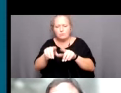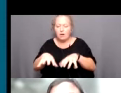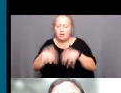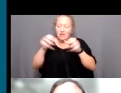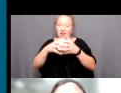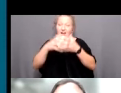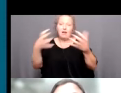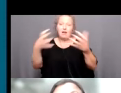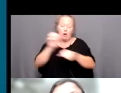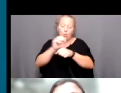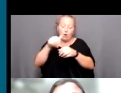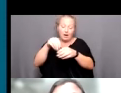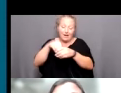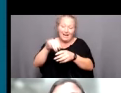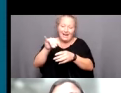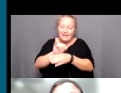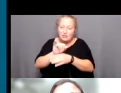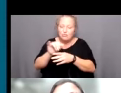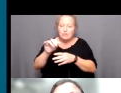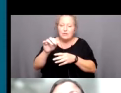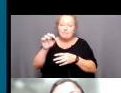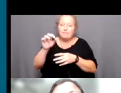to educate and to bring them